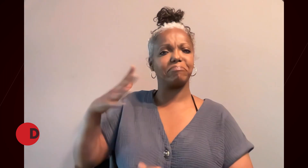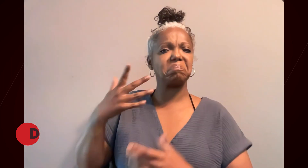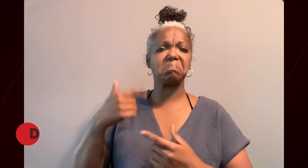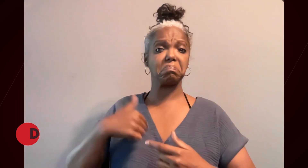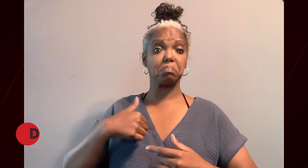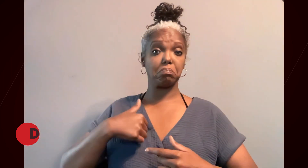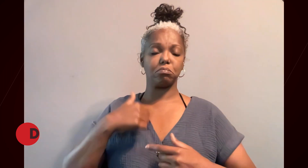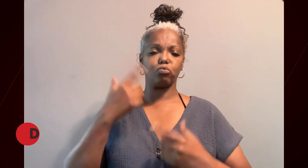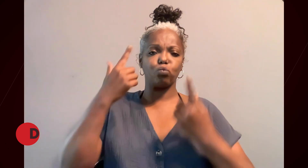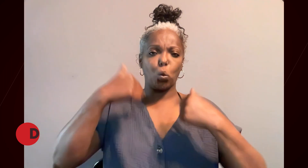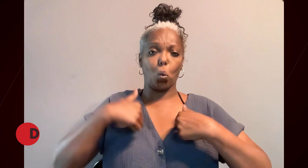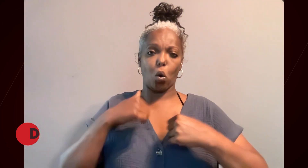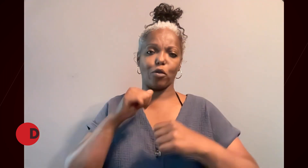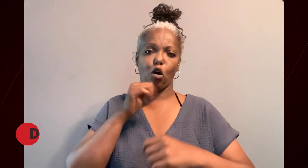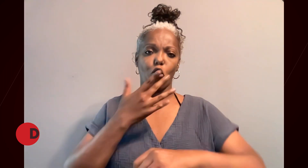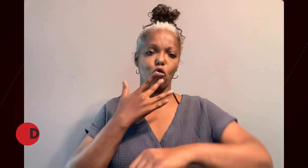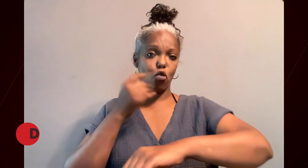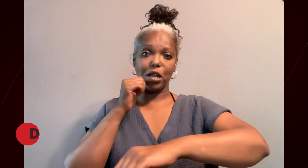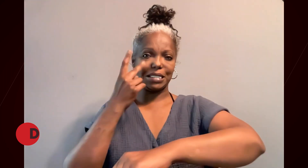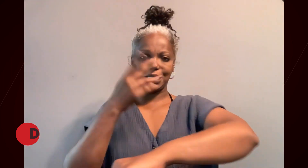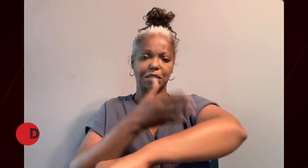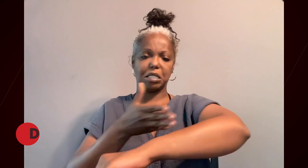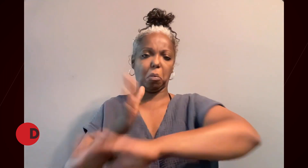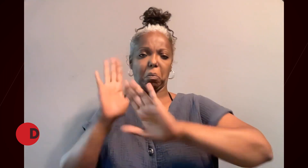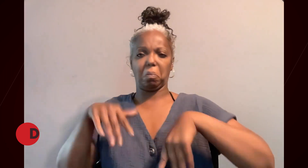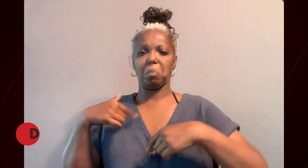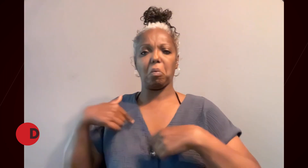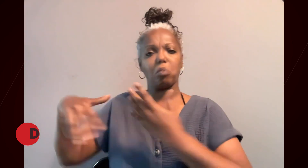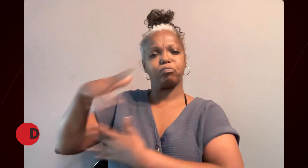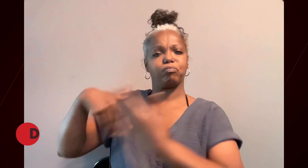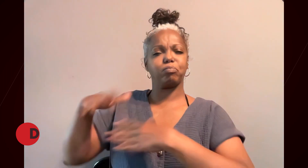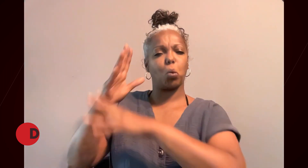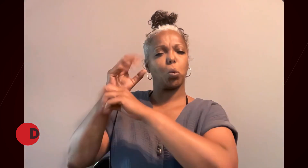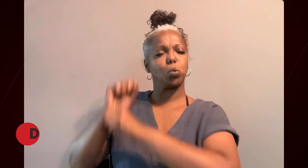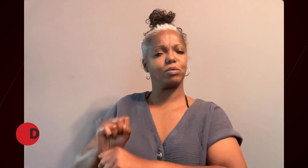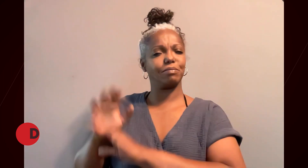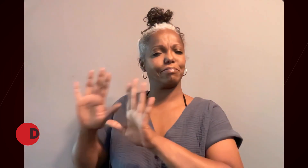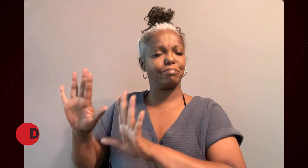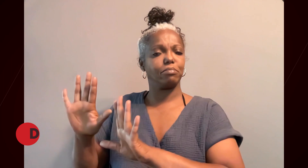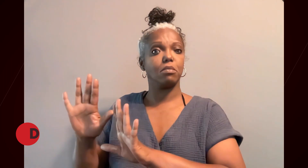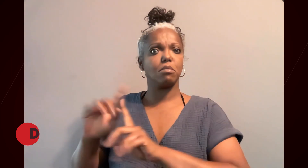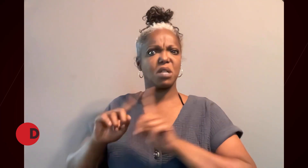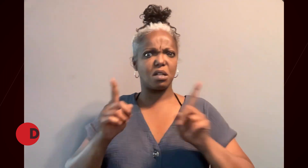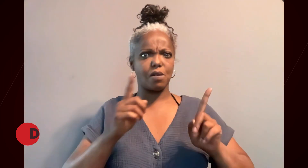I was unbothered by the differences in skin colour since growing up with white people was something I've been accustomed to.